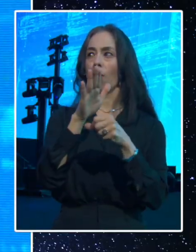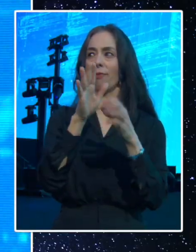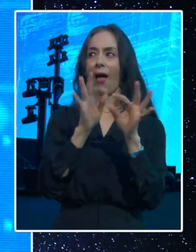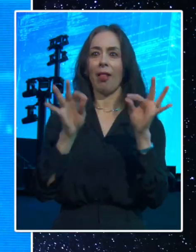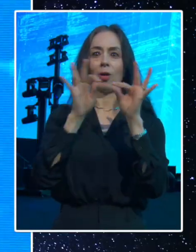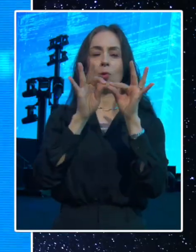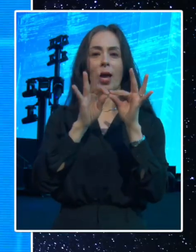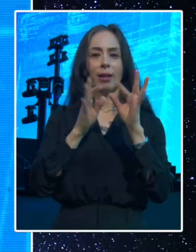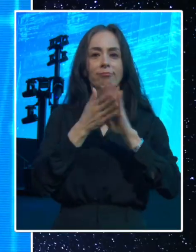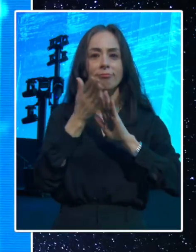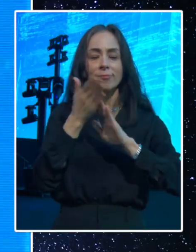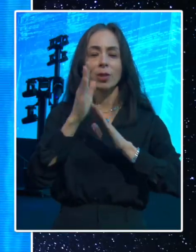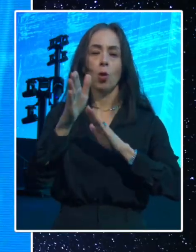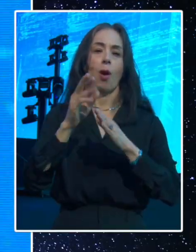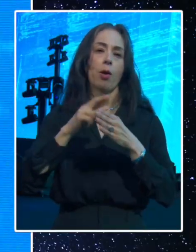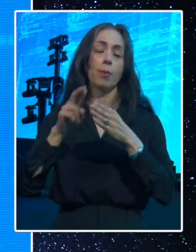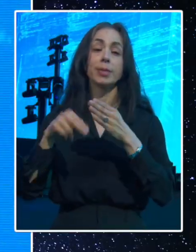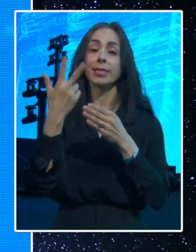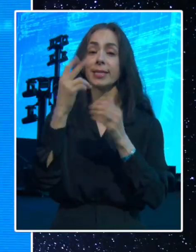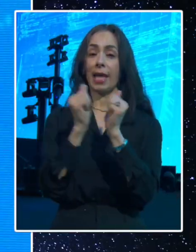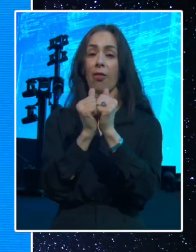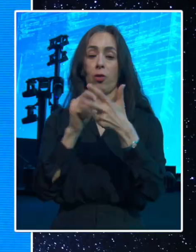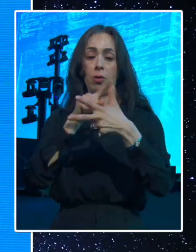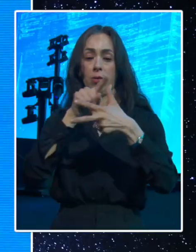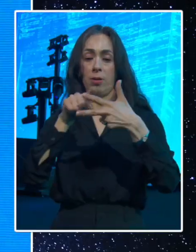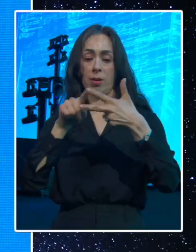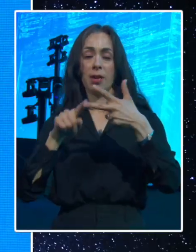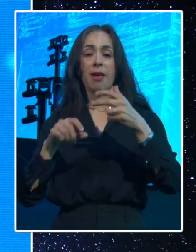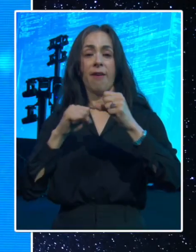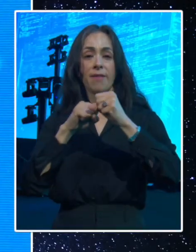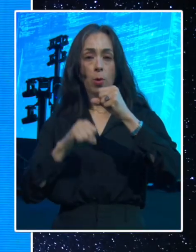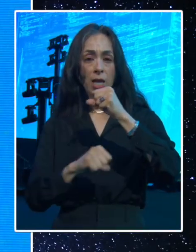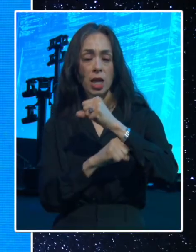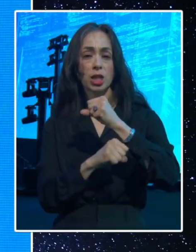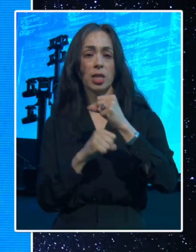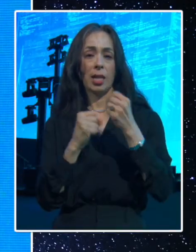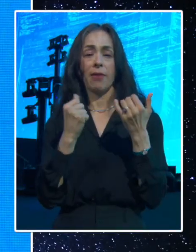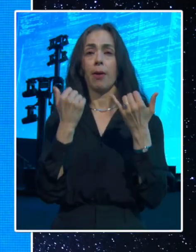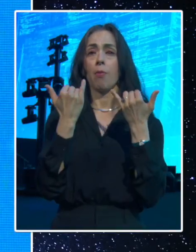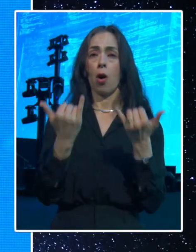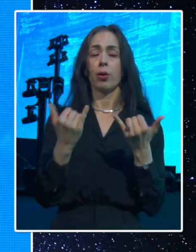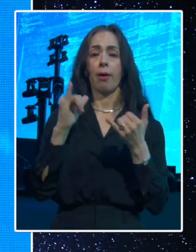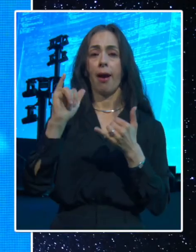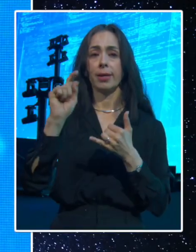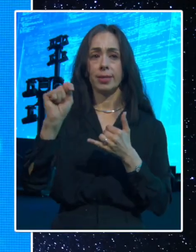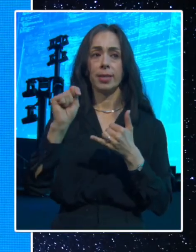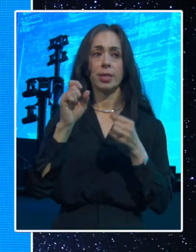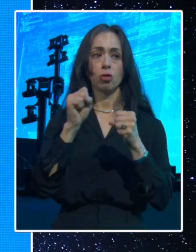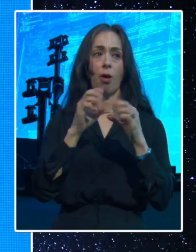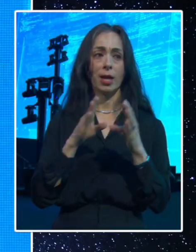Together these three elements form the foundation of a modern IT strategy and architecture.